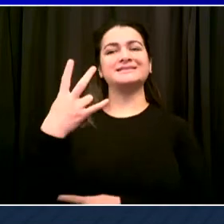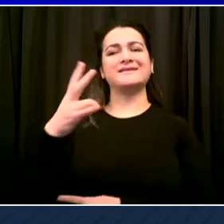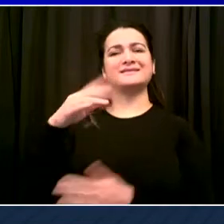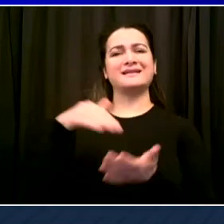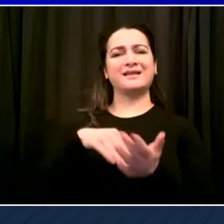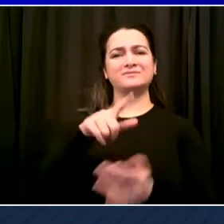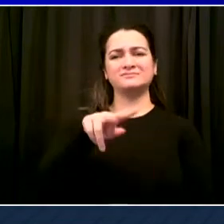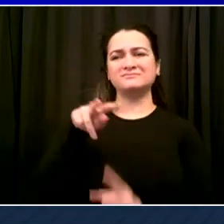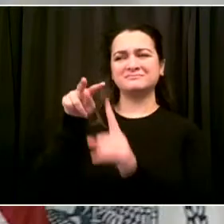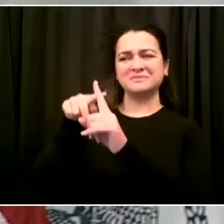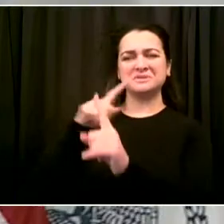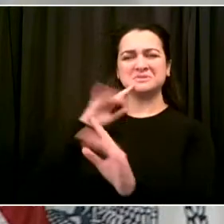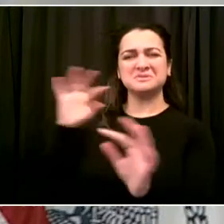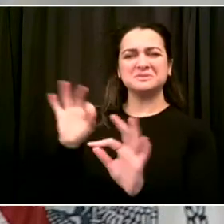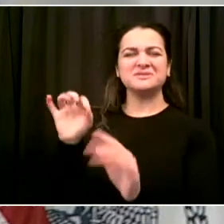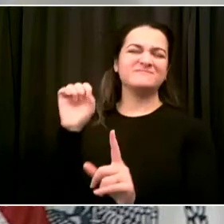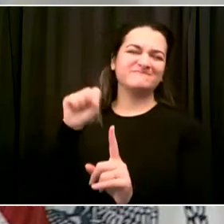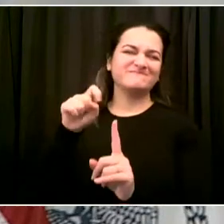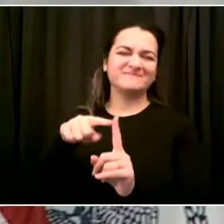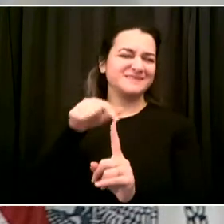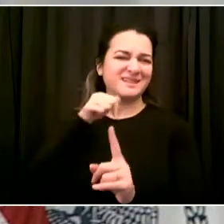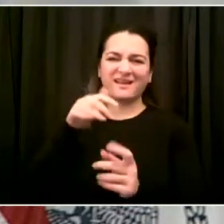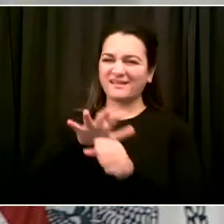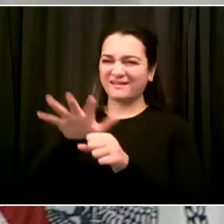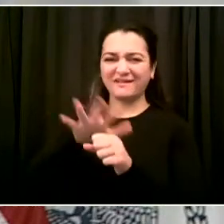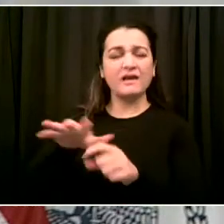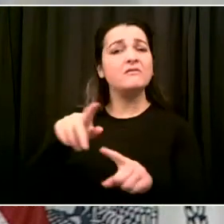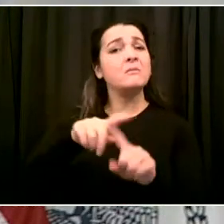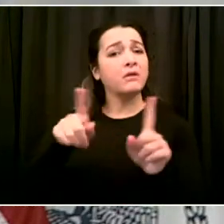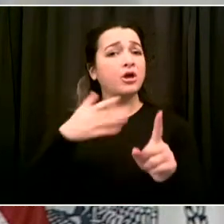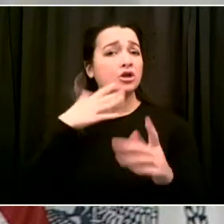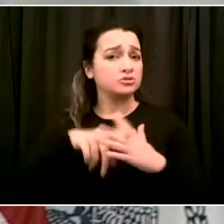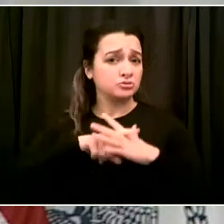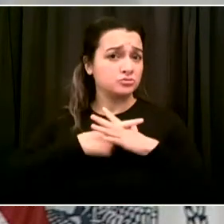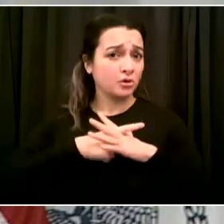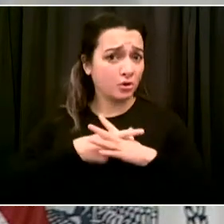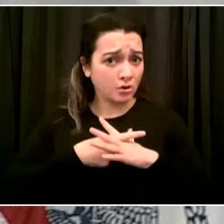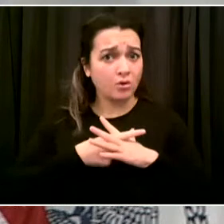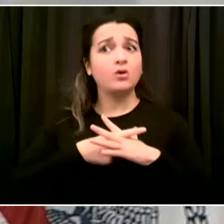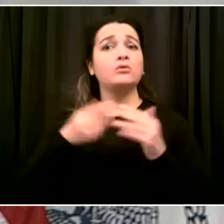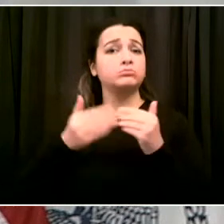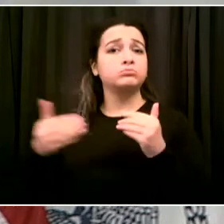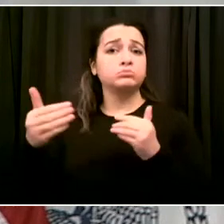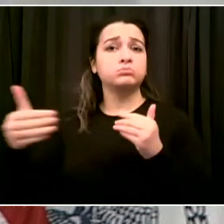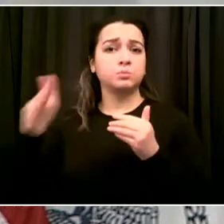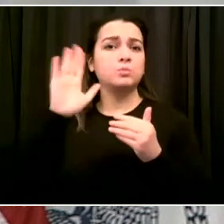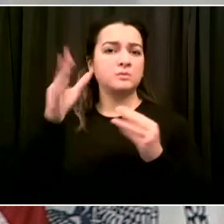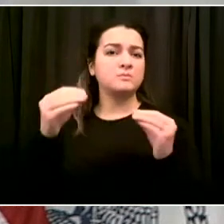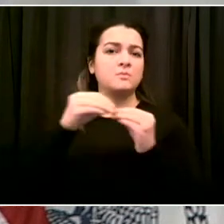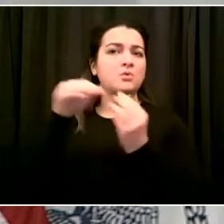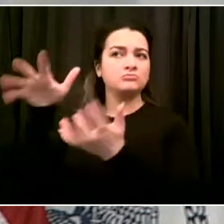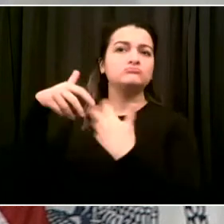WHEN YOU THINK ABOUT IT, I AM THE FIRST O TSAY, WE NEED A LOT MORE, BUT I AM ALSO REALLY